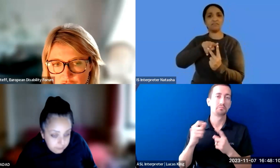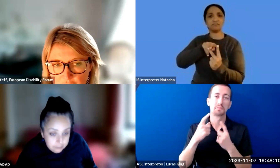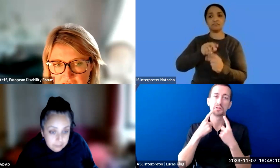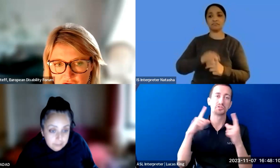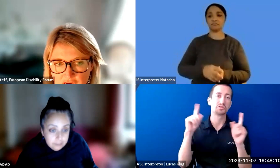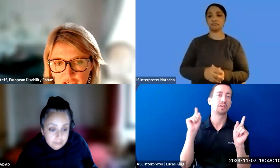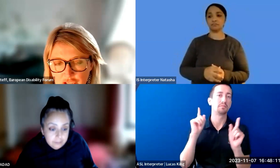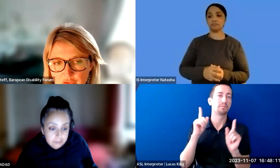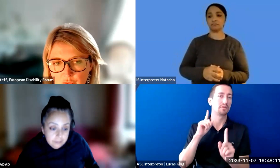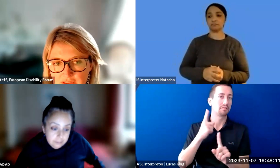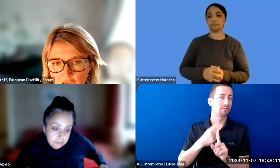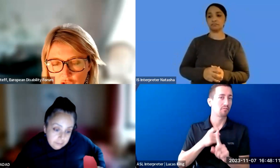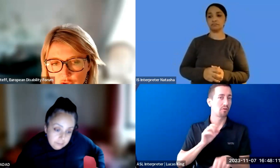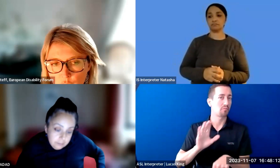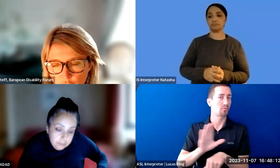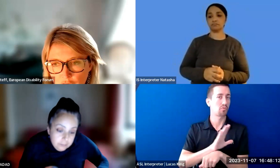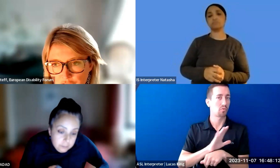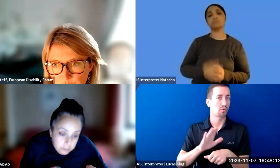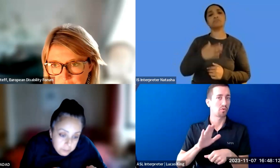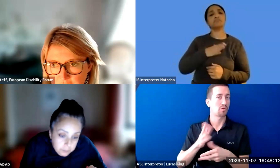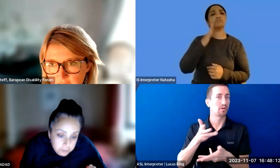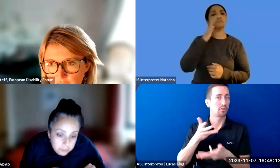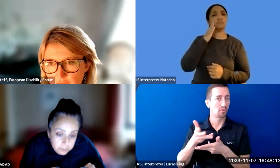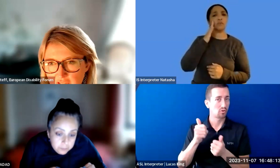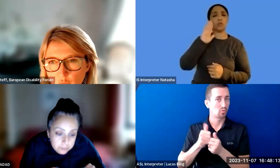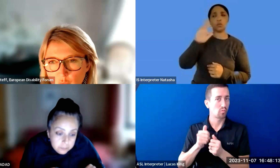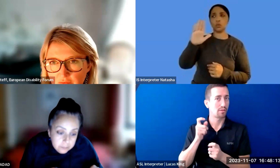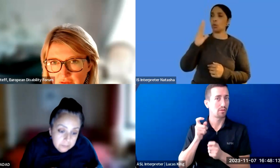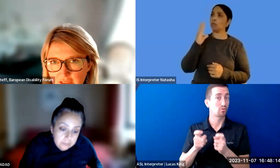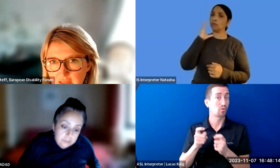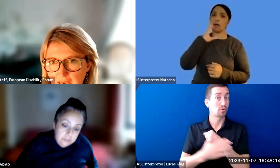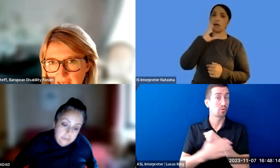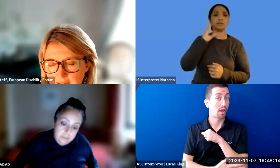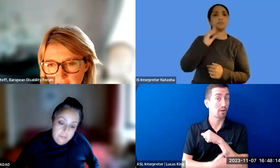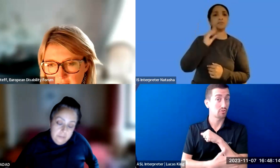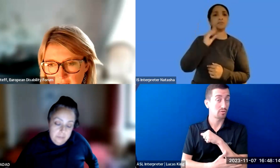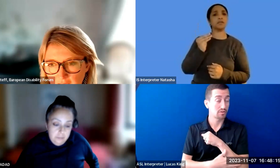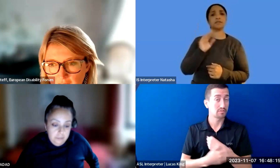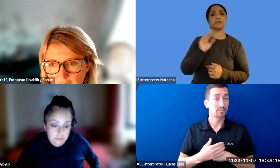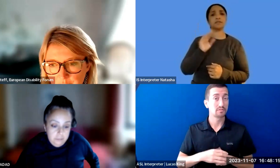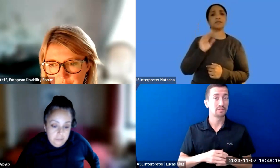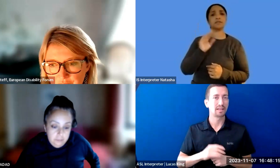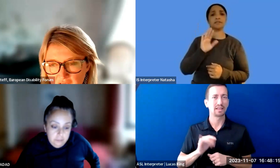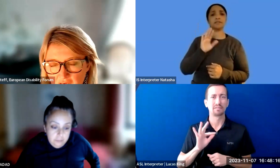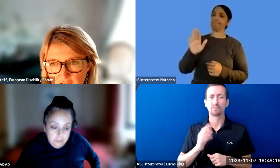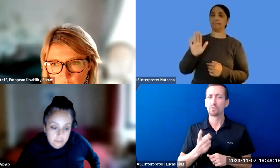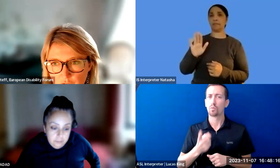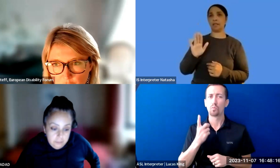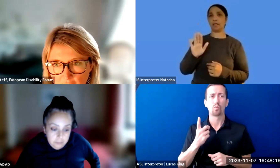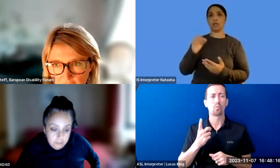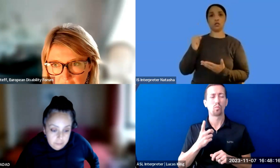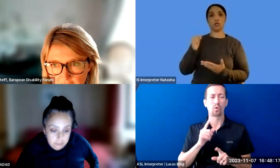from your interaction with donor countries? So if there's one thing that you want to highlight,